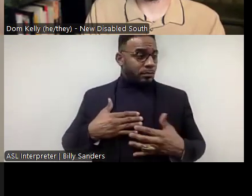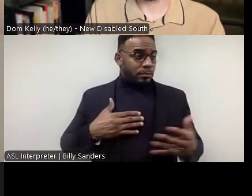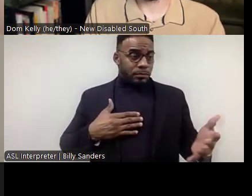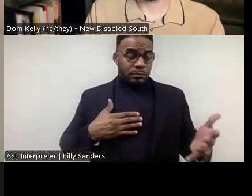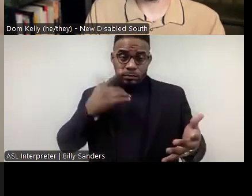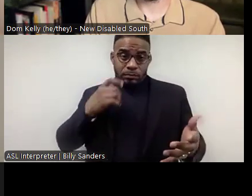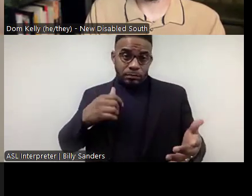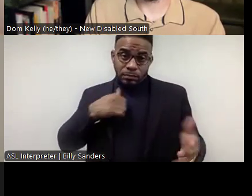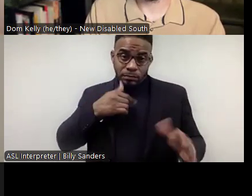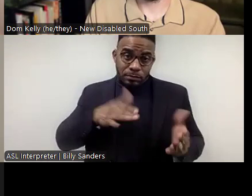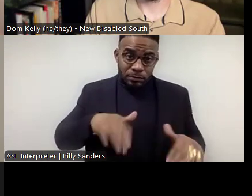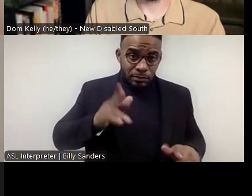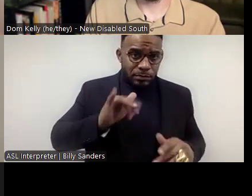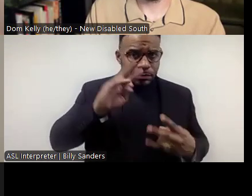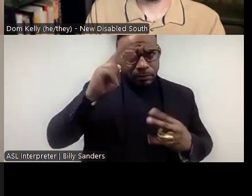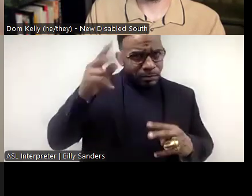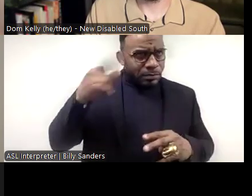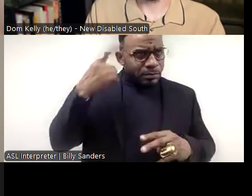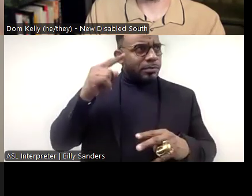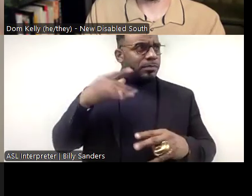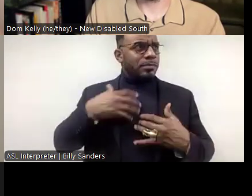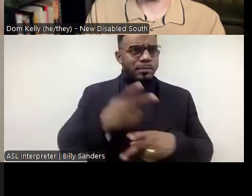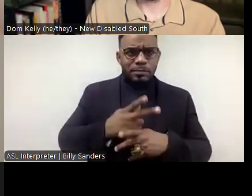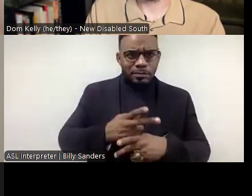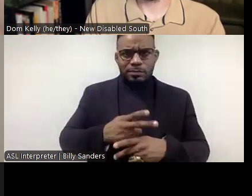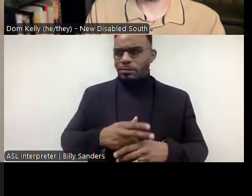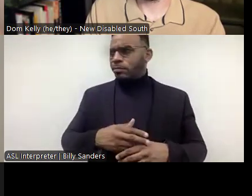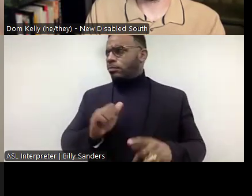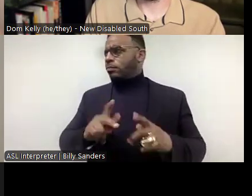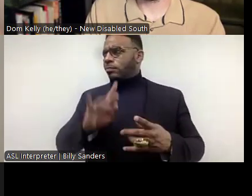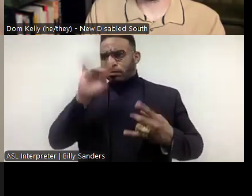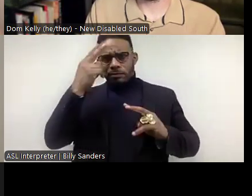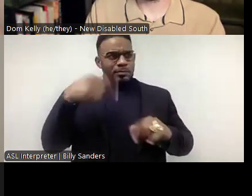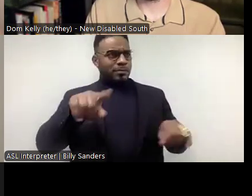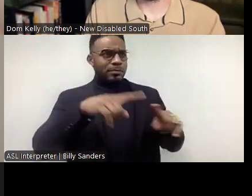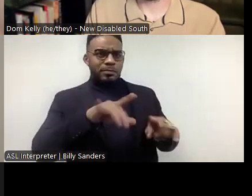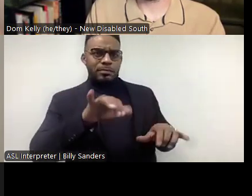please contact me at Not Dead Yet because a lot of people